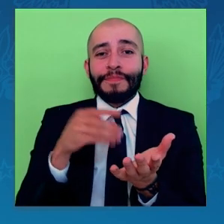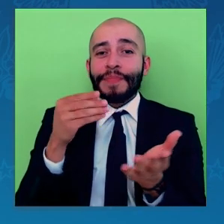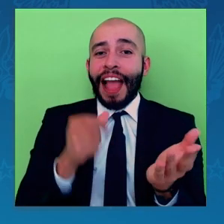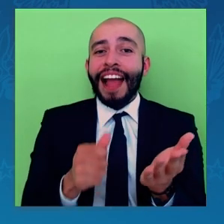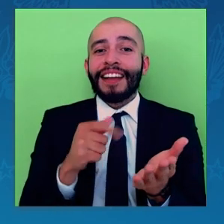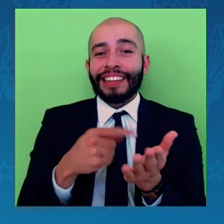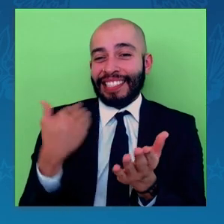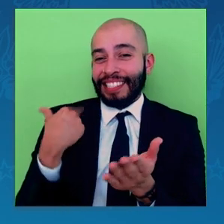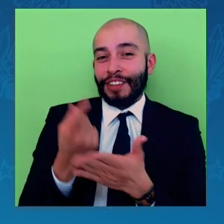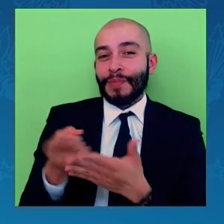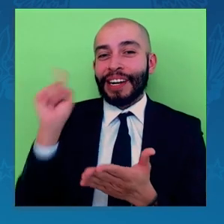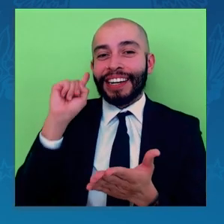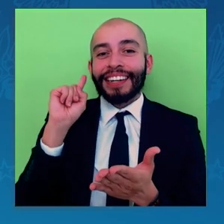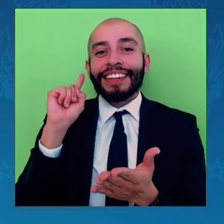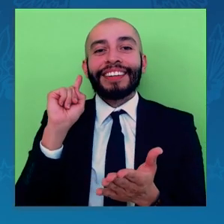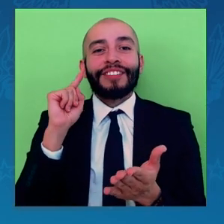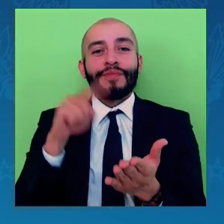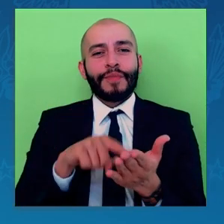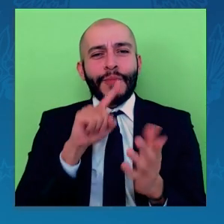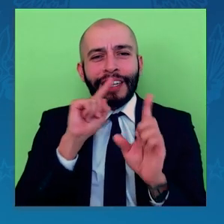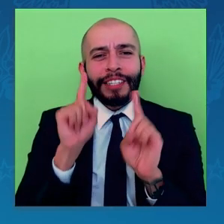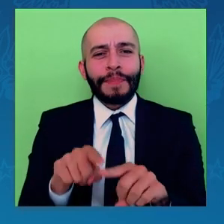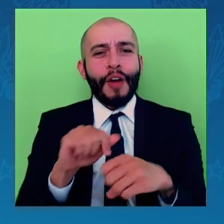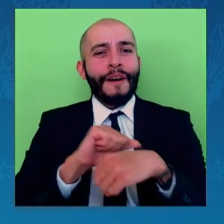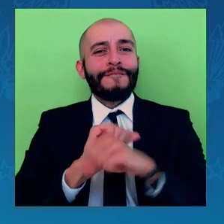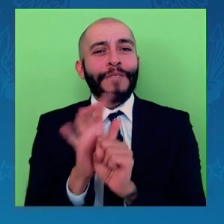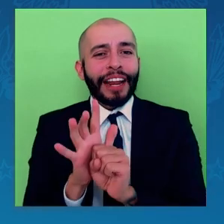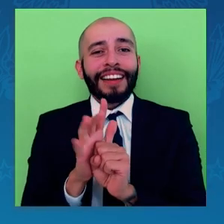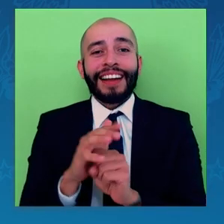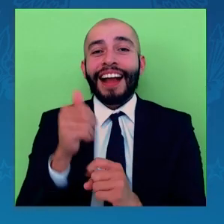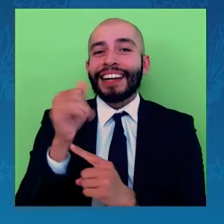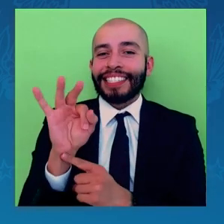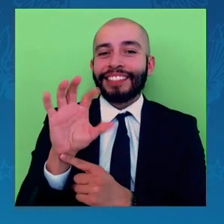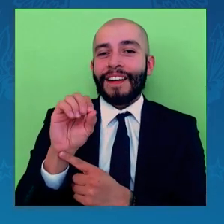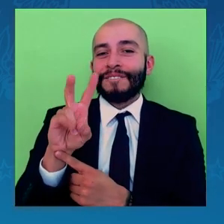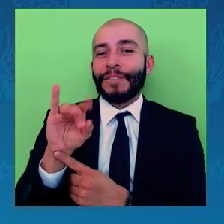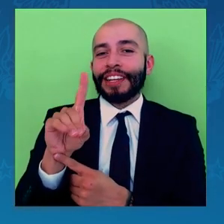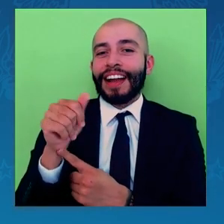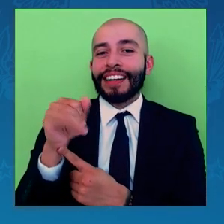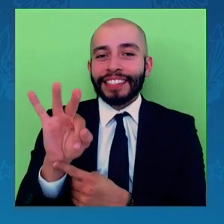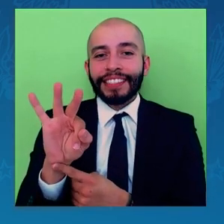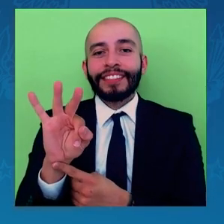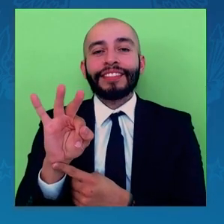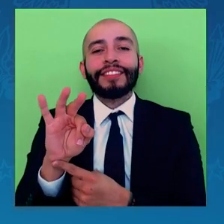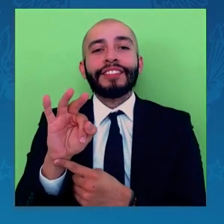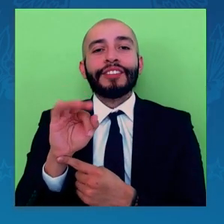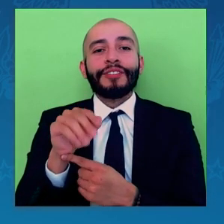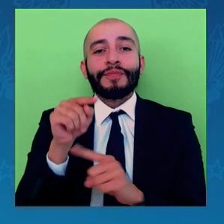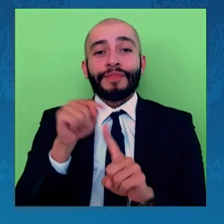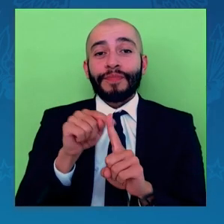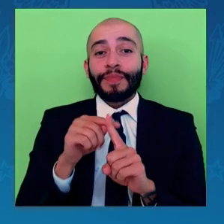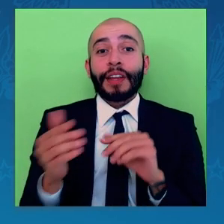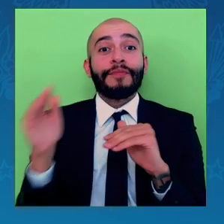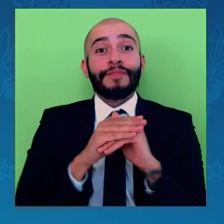That new funding builds on two point twenty five billion dollars in grants for public health departments to promote health equity